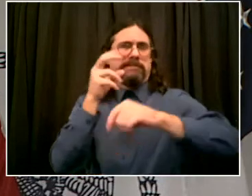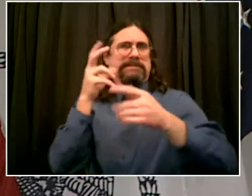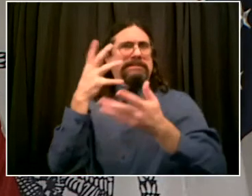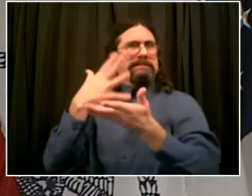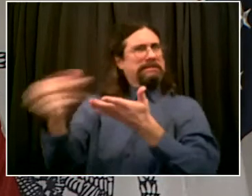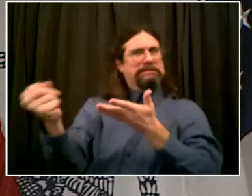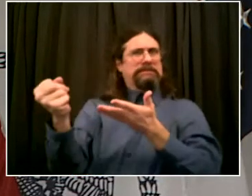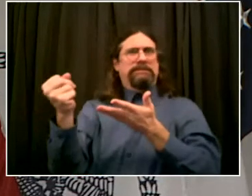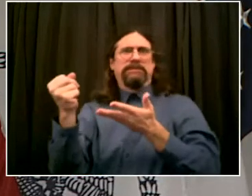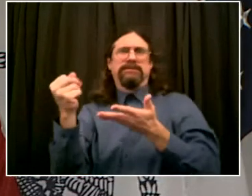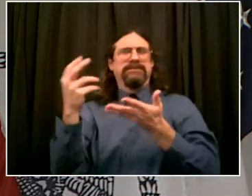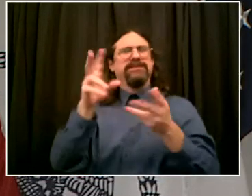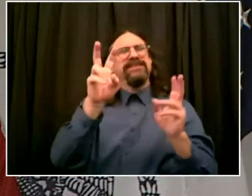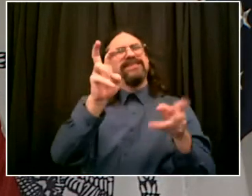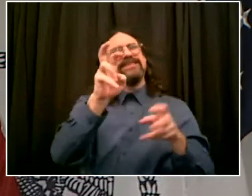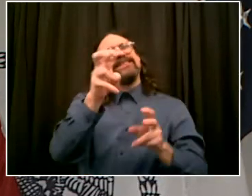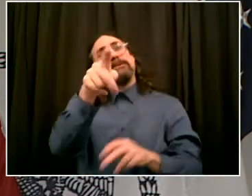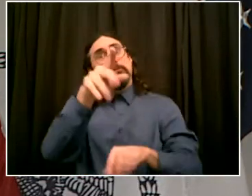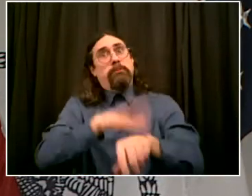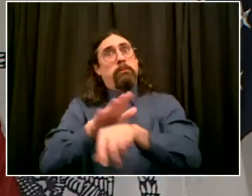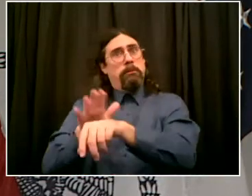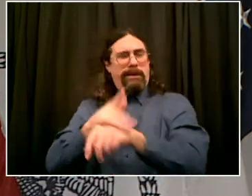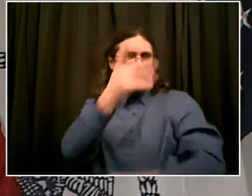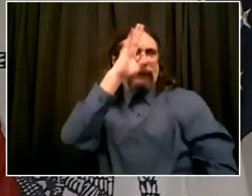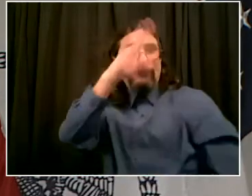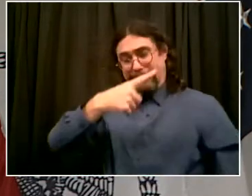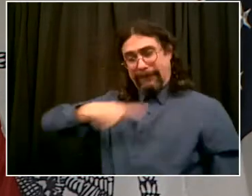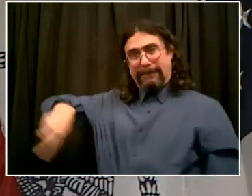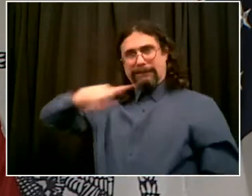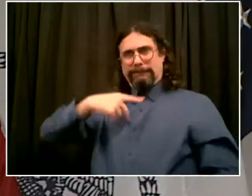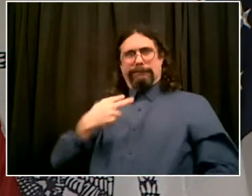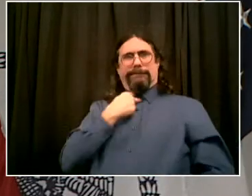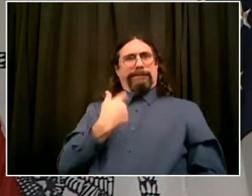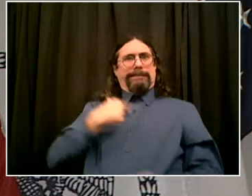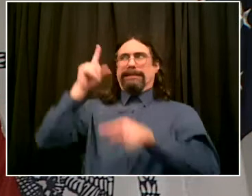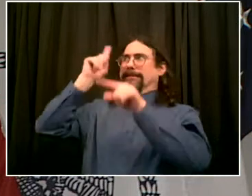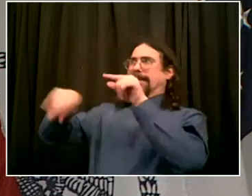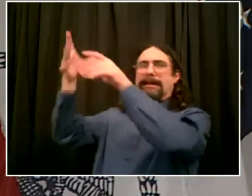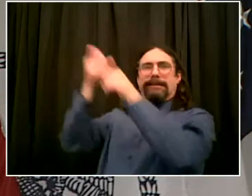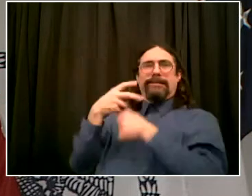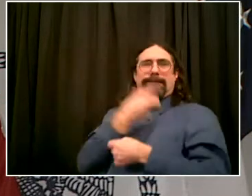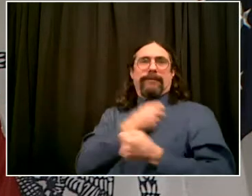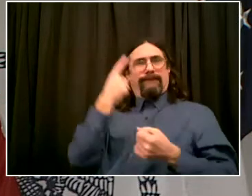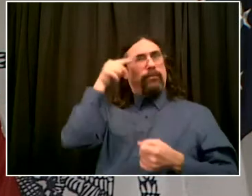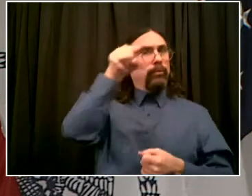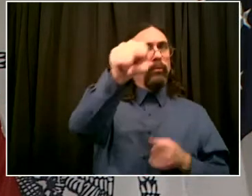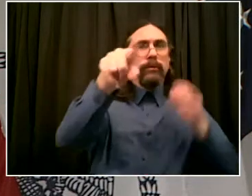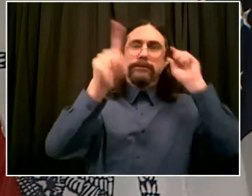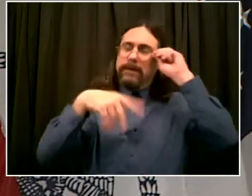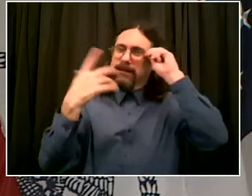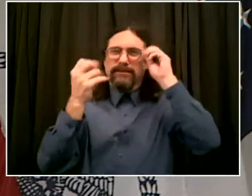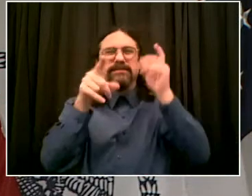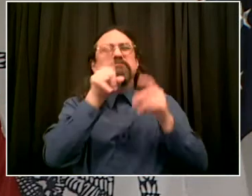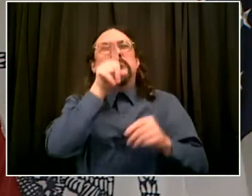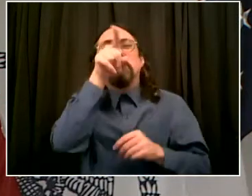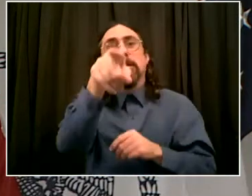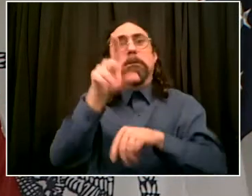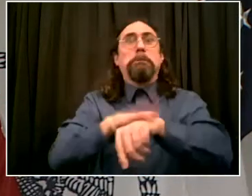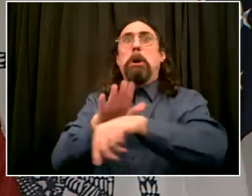TO? ONE MAN WELL, EVERYONE IS THE